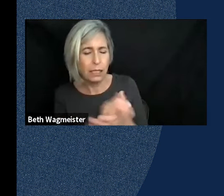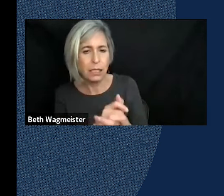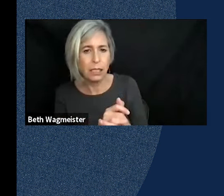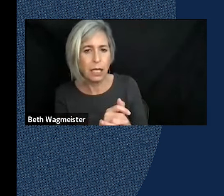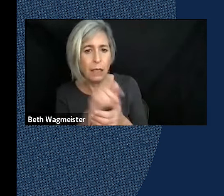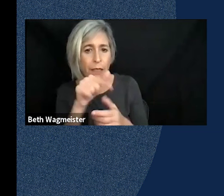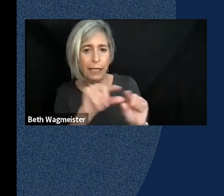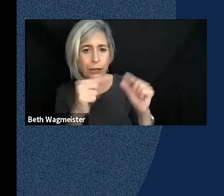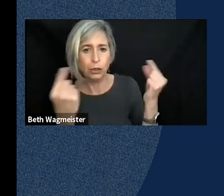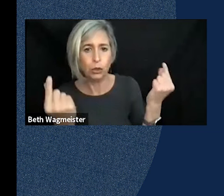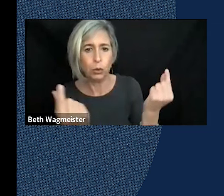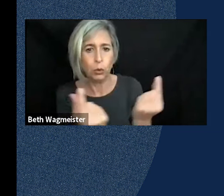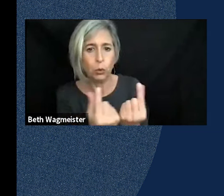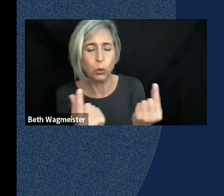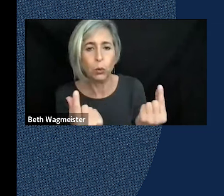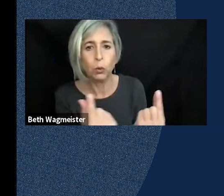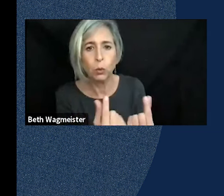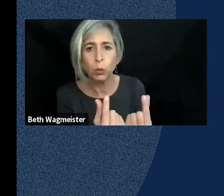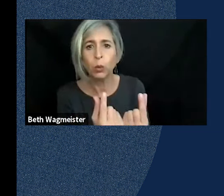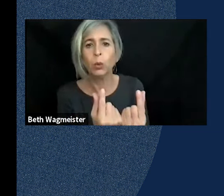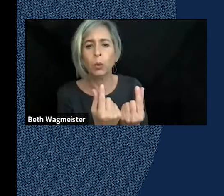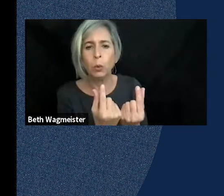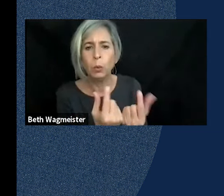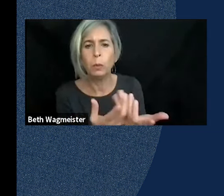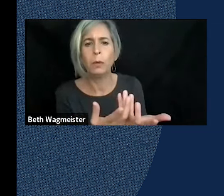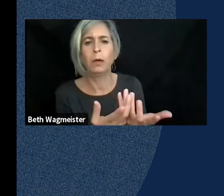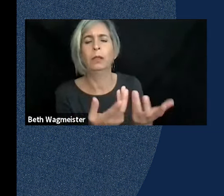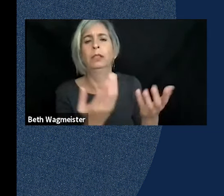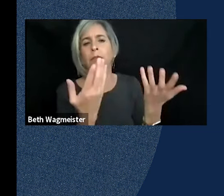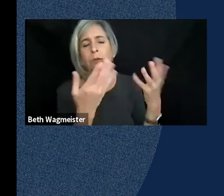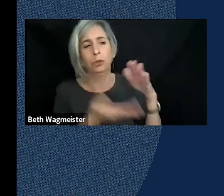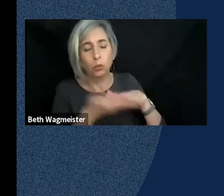inside of BofA, basically, we're just sort of like, run the algorithm, and then ding them